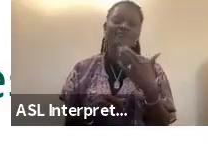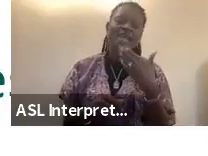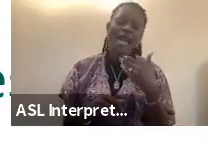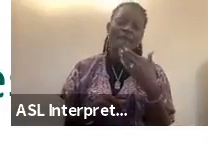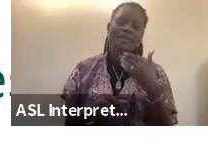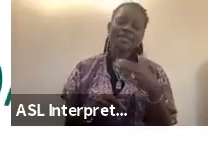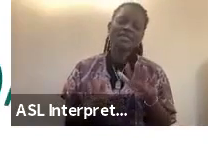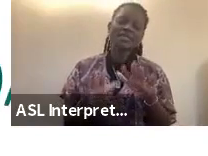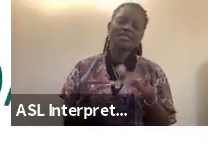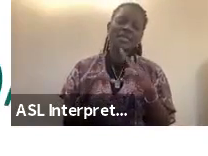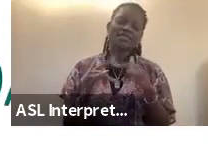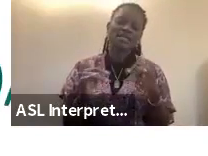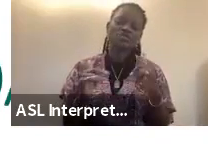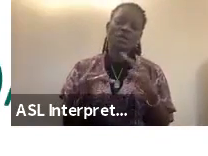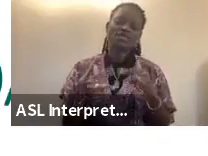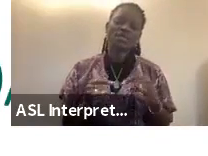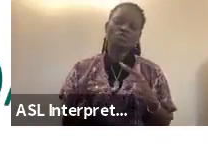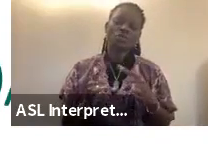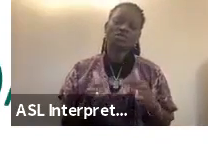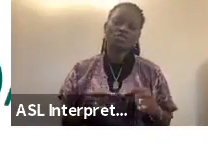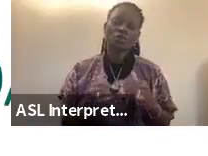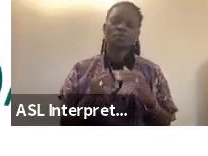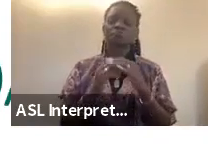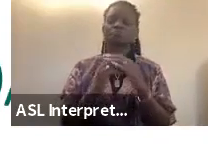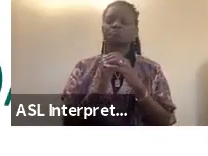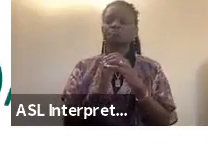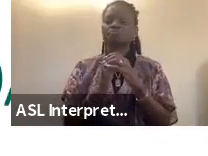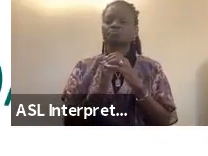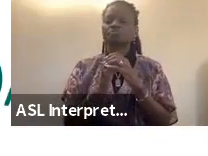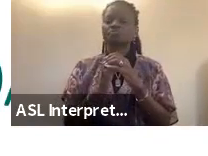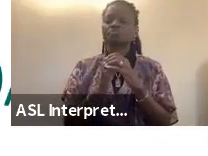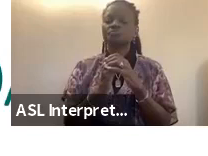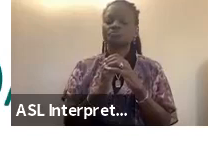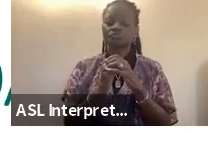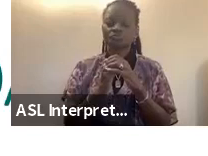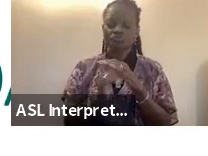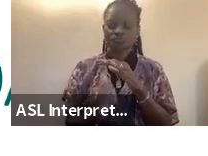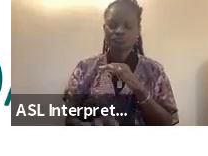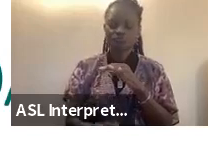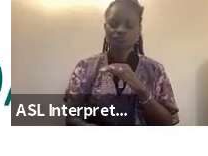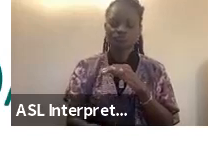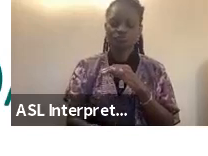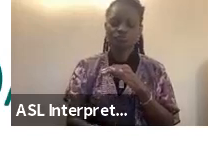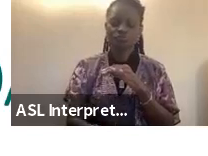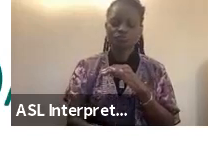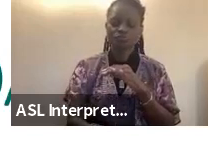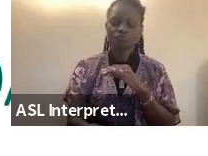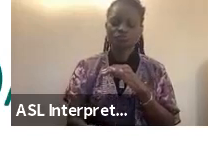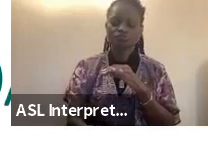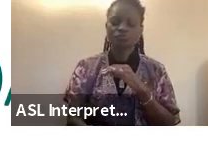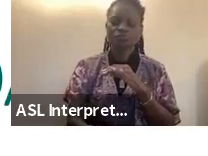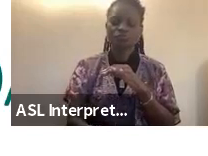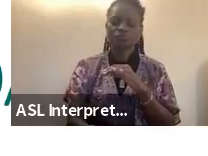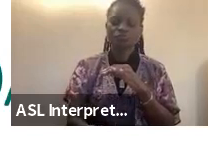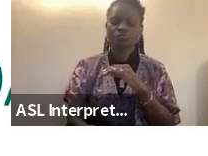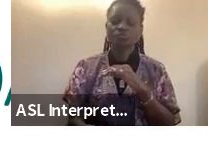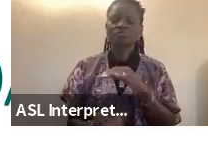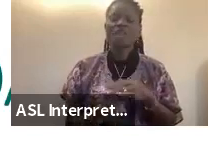And I wanted to let you know that later this week we will be adding data